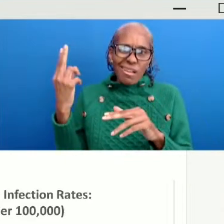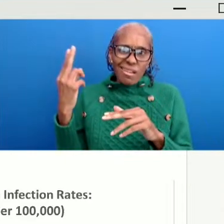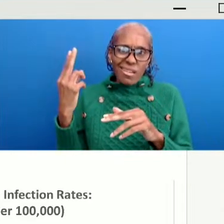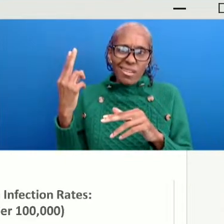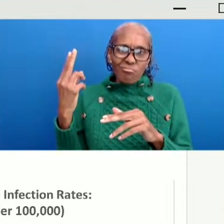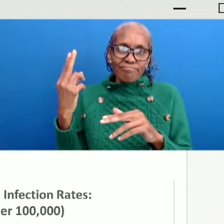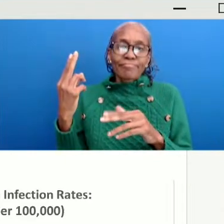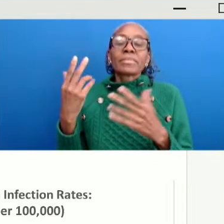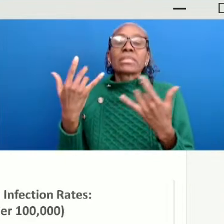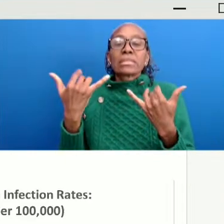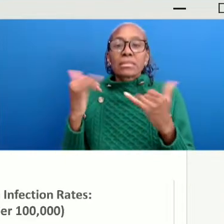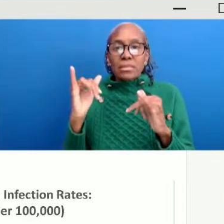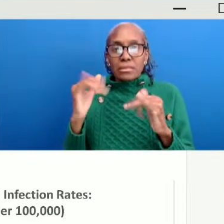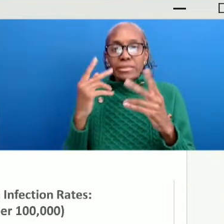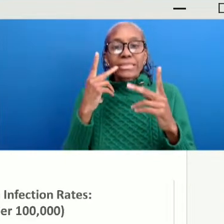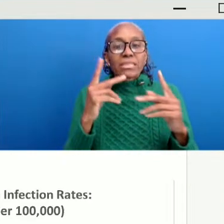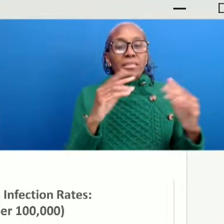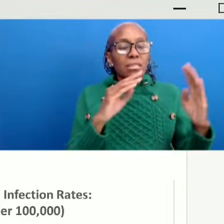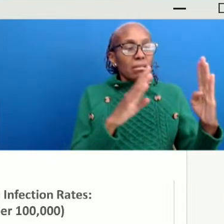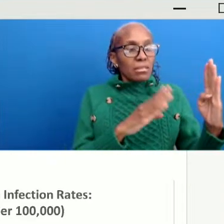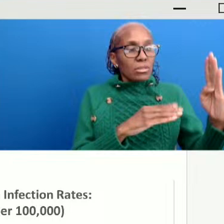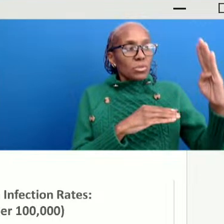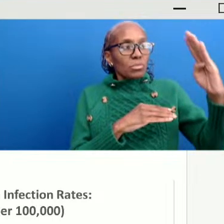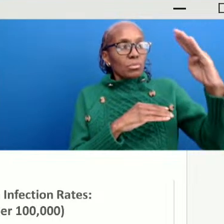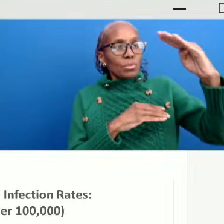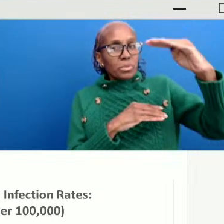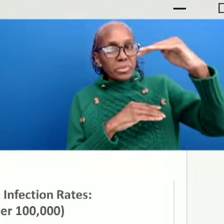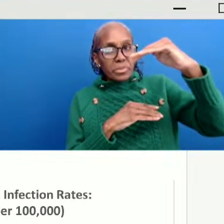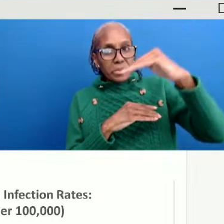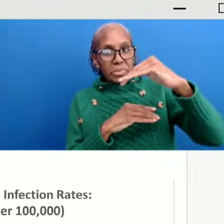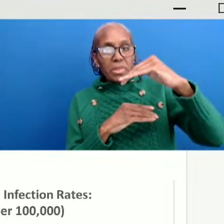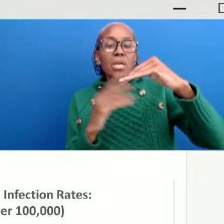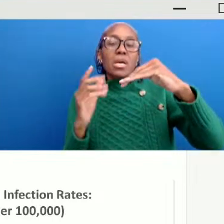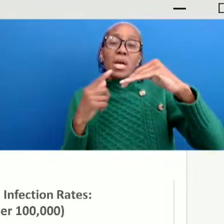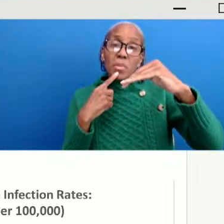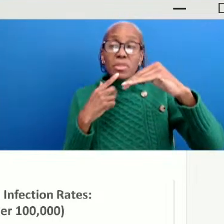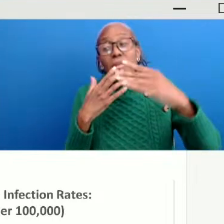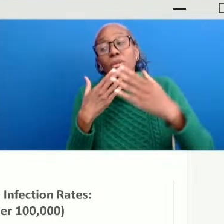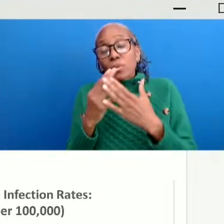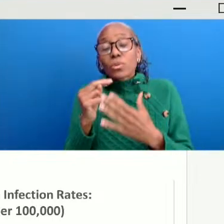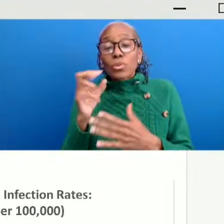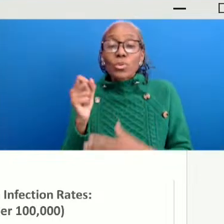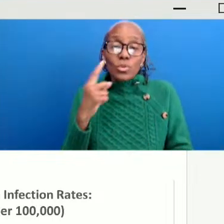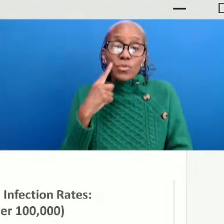DIAGNOSED HERE IN MECKLENBURG COUNTY STILL WAY TOO MUCH.